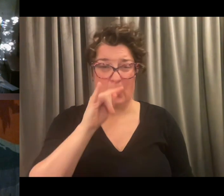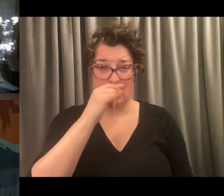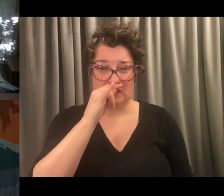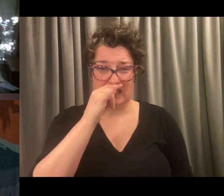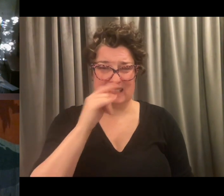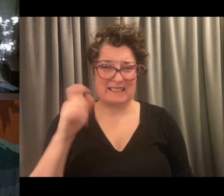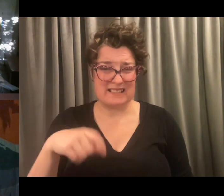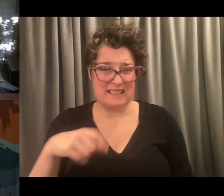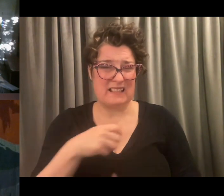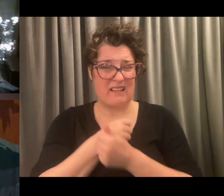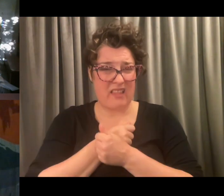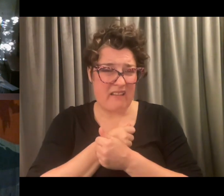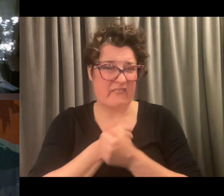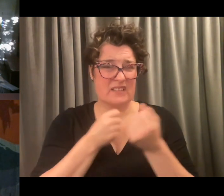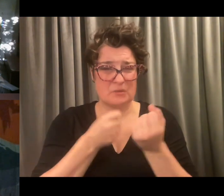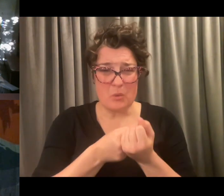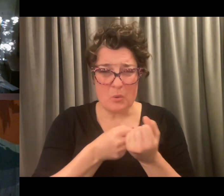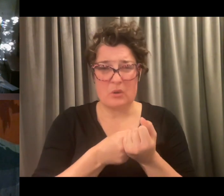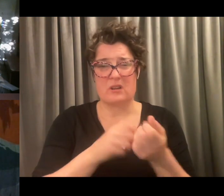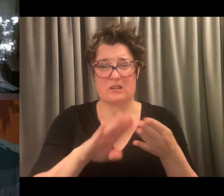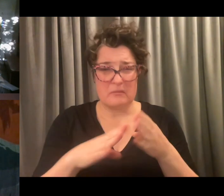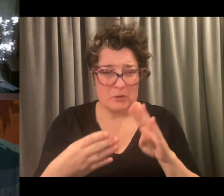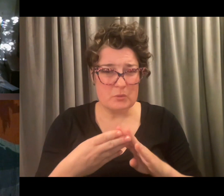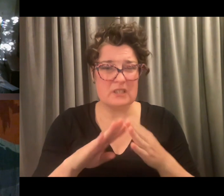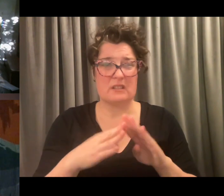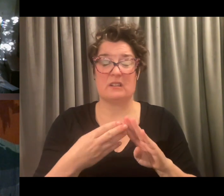They need so much, they need so much that they're not getting. Mm-hmm.